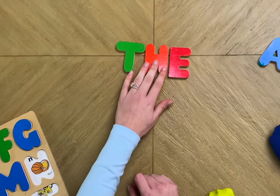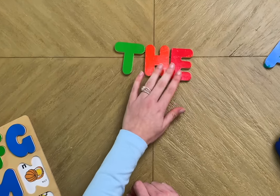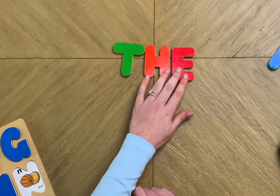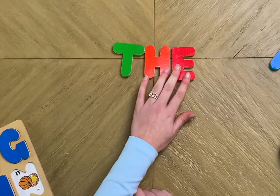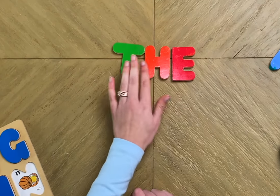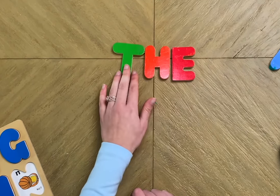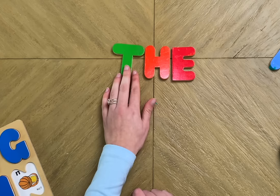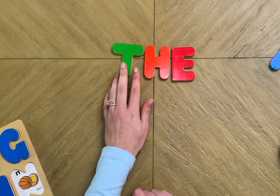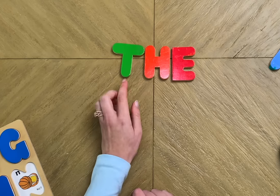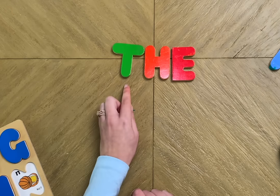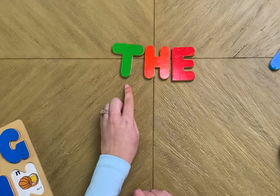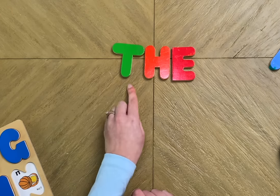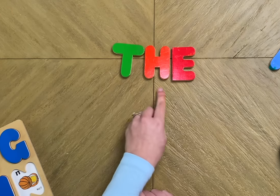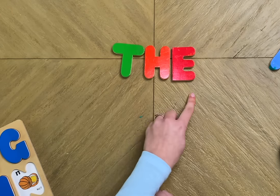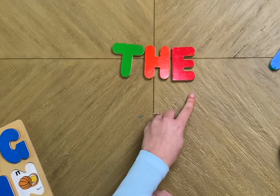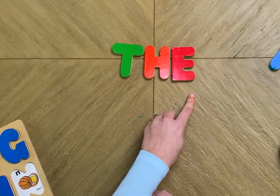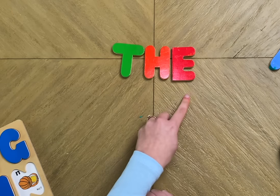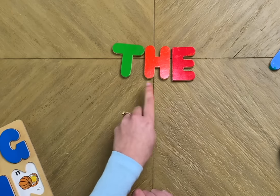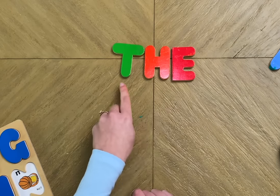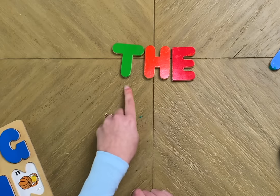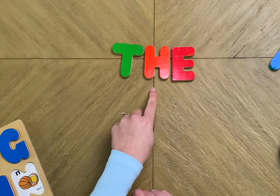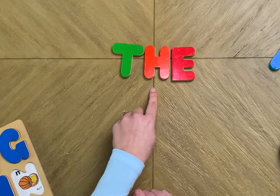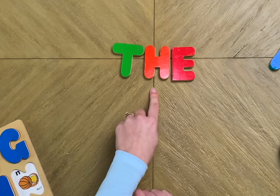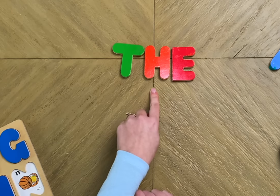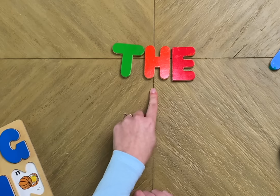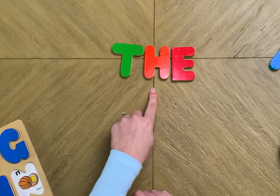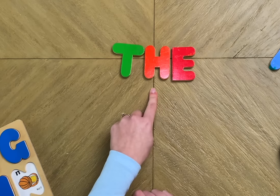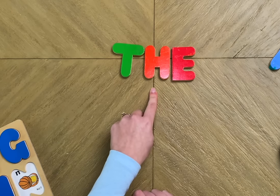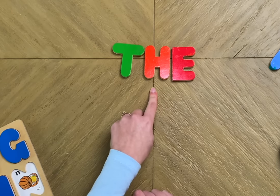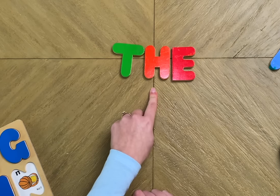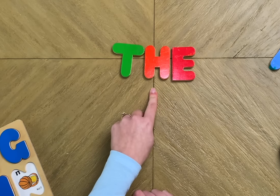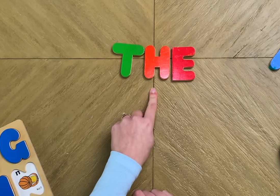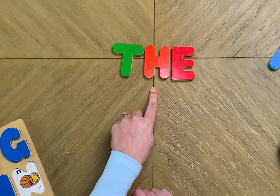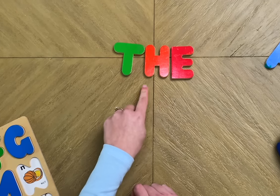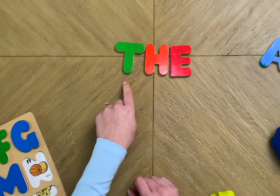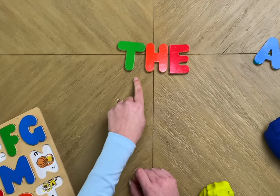This is the word, the. TH makes the th sound. The.